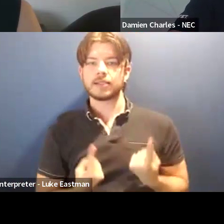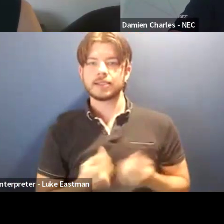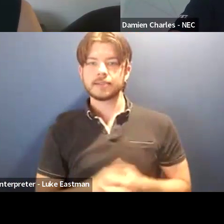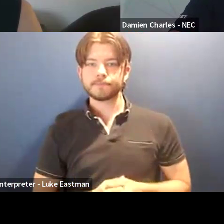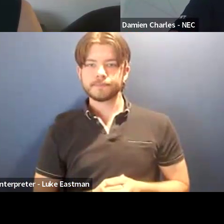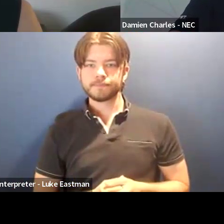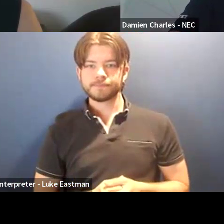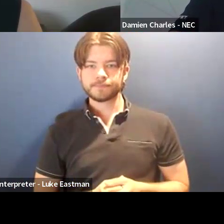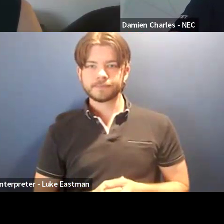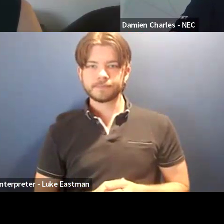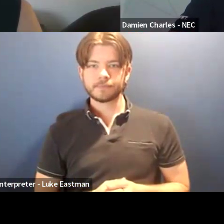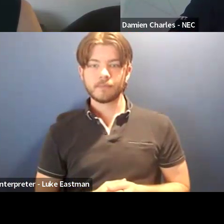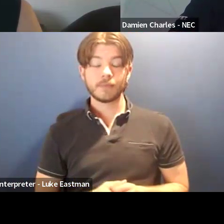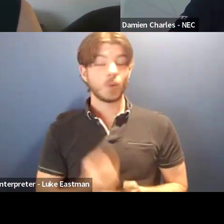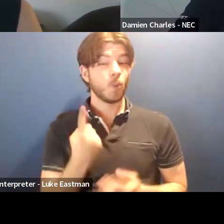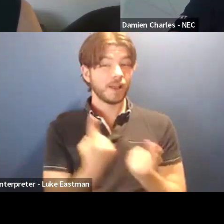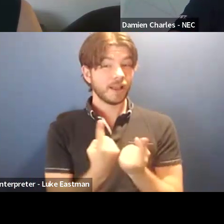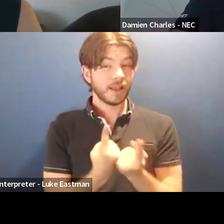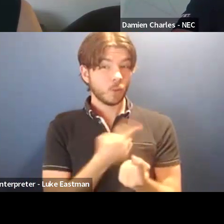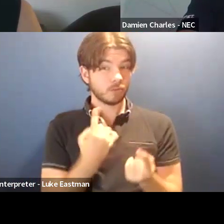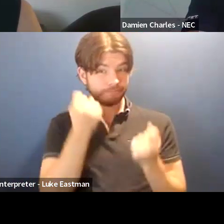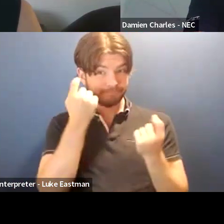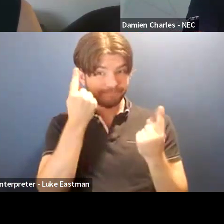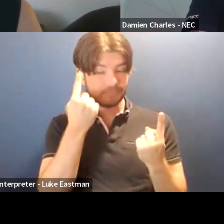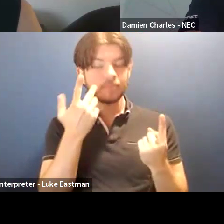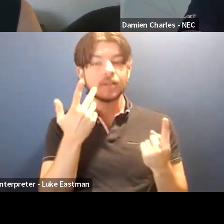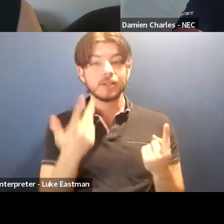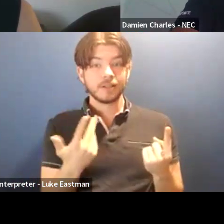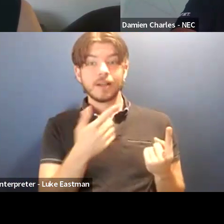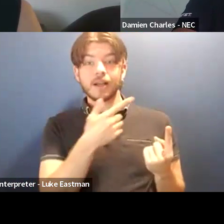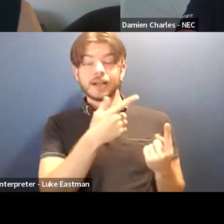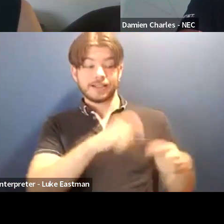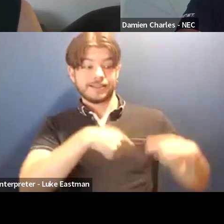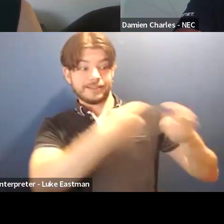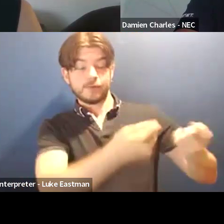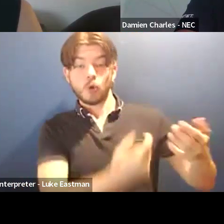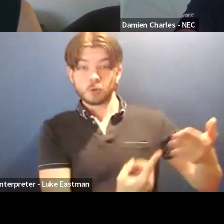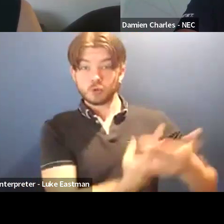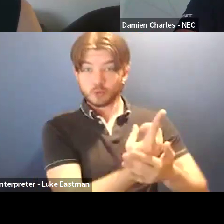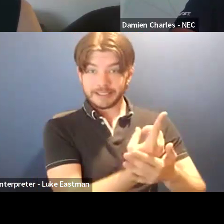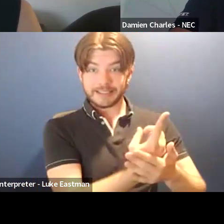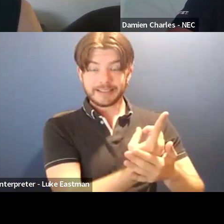the things that we found of course is you know it's you know providing that